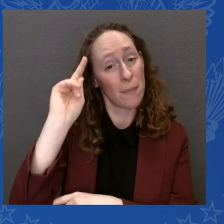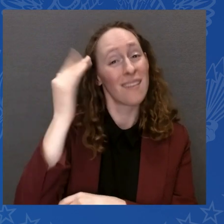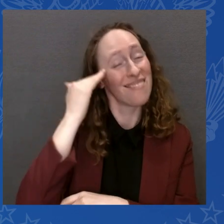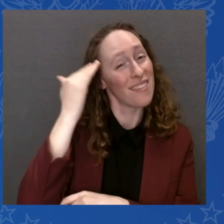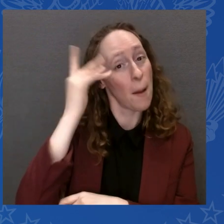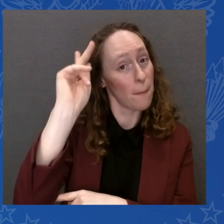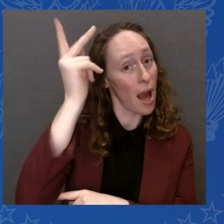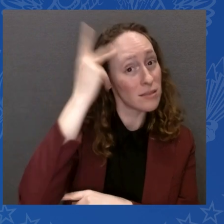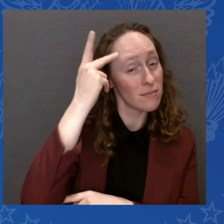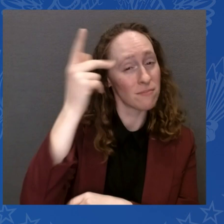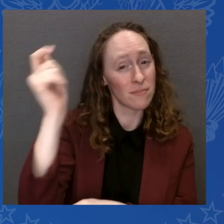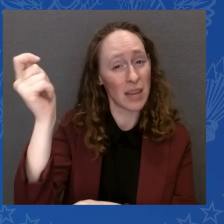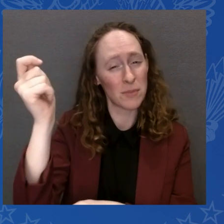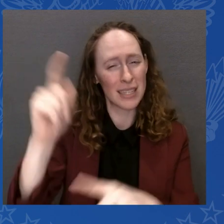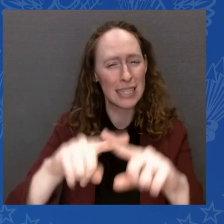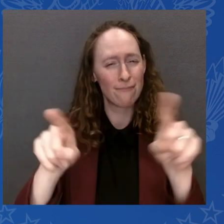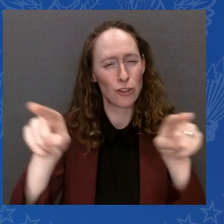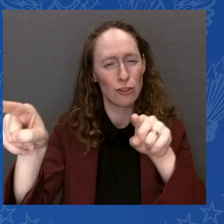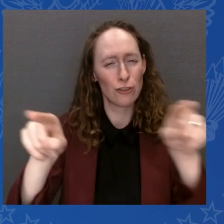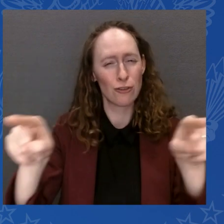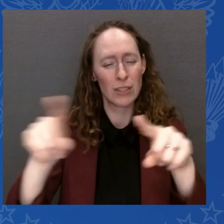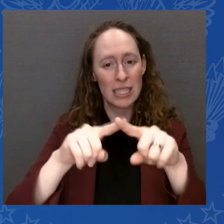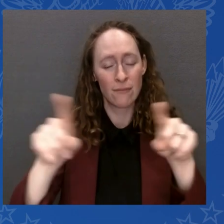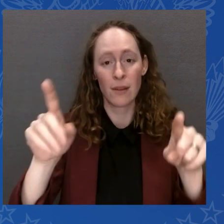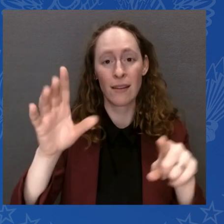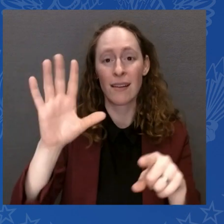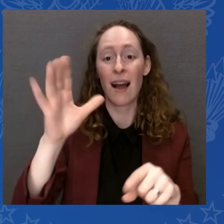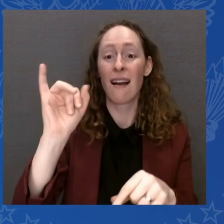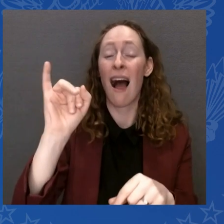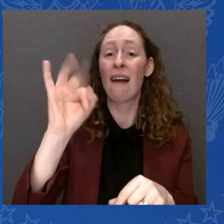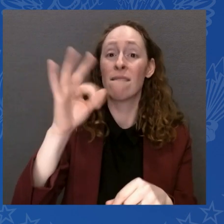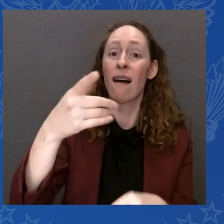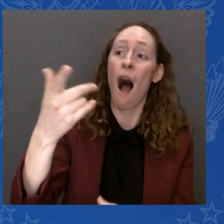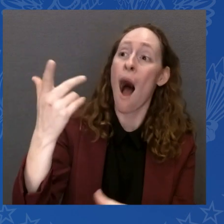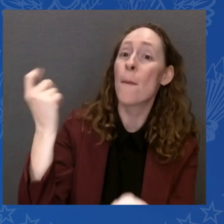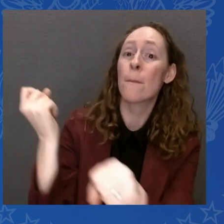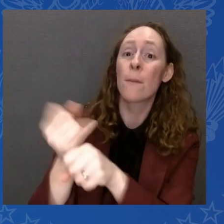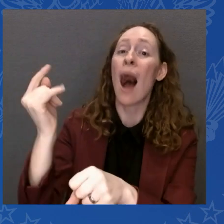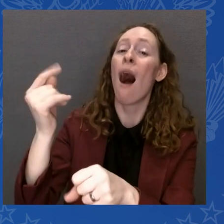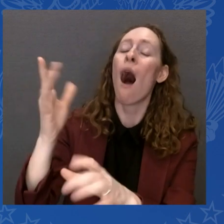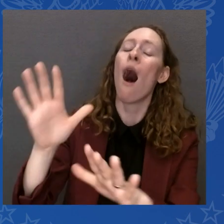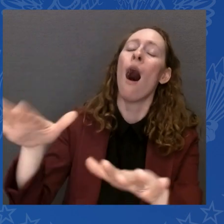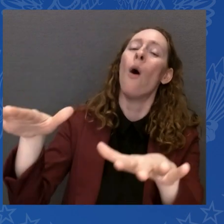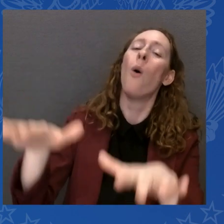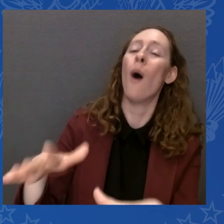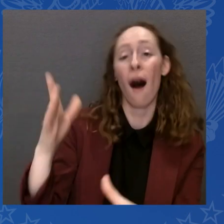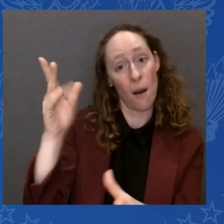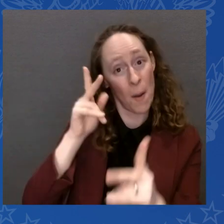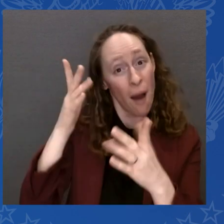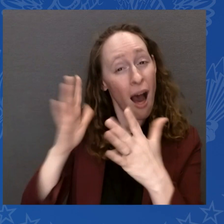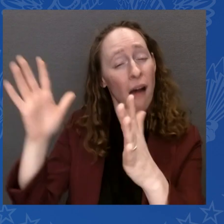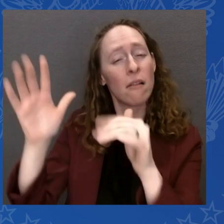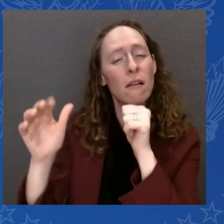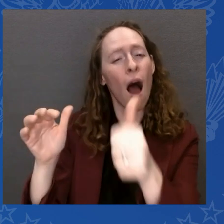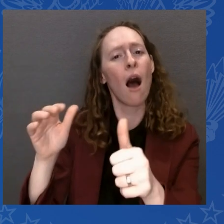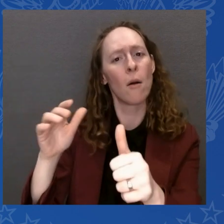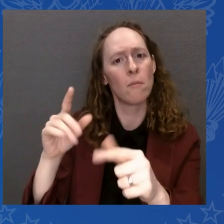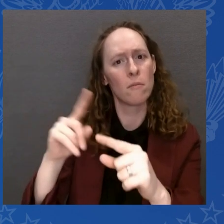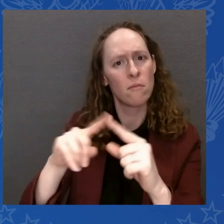24 seven folks that you would expect from FEMA and folks that we would all we've come to expect at Cal Fire